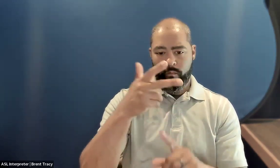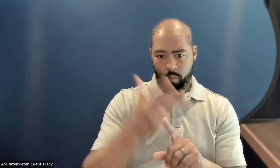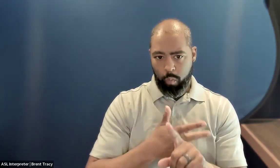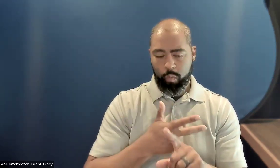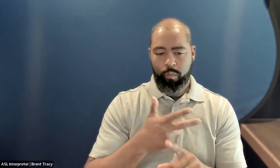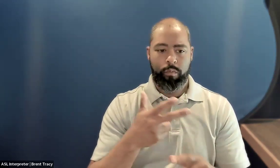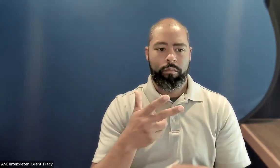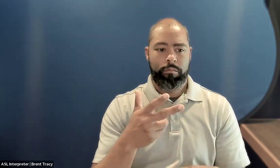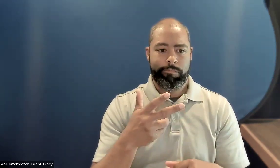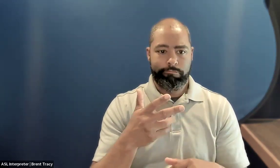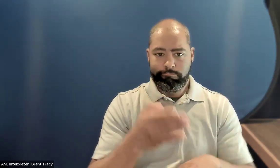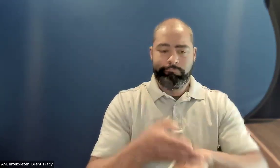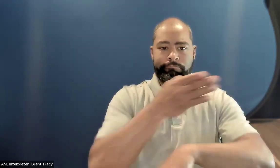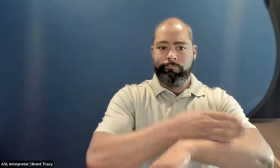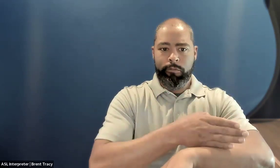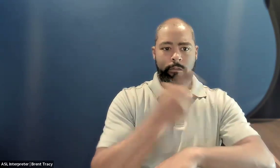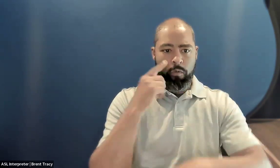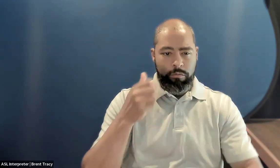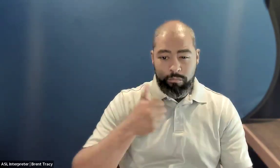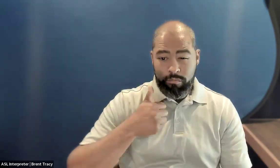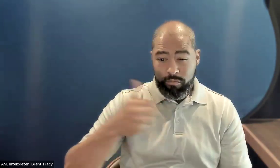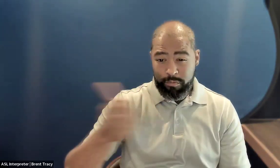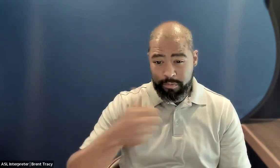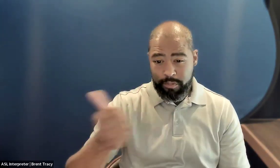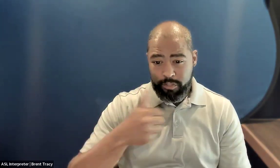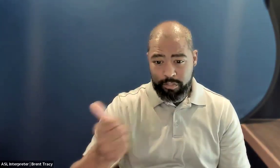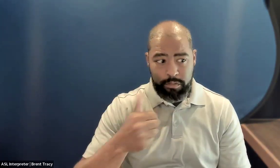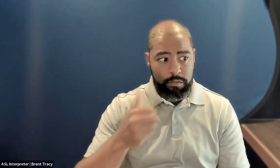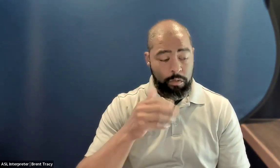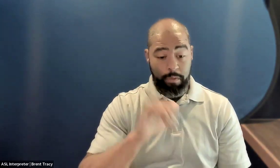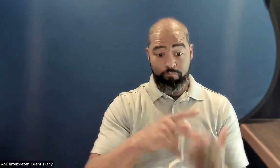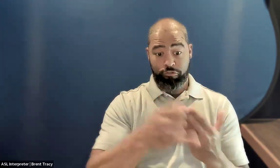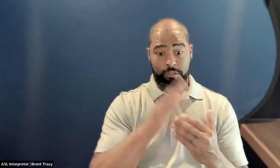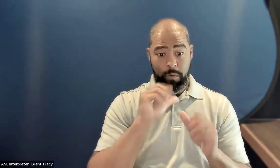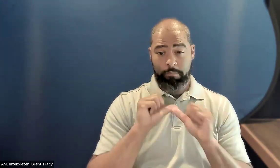estimated useful life of 40 years, a green infrastructure